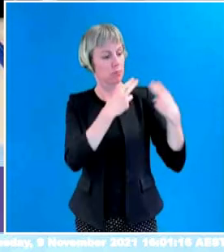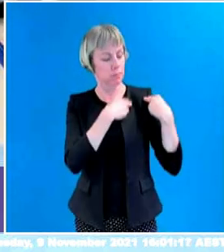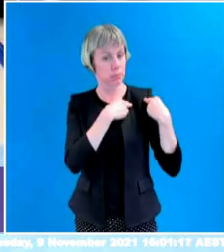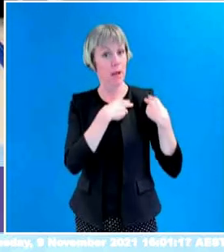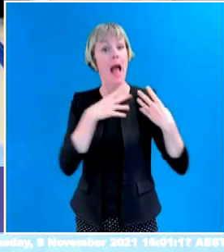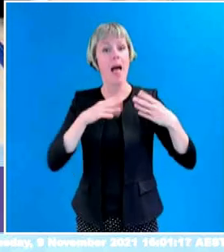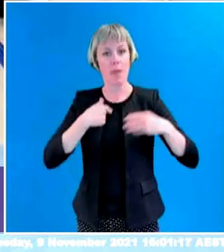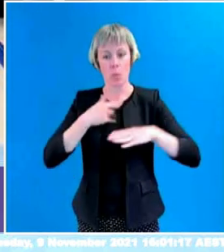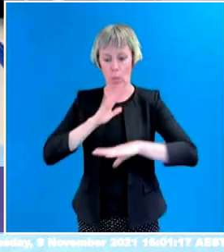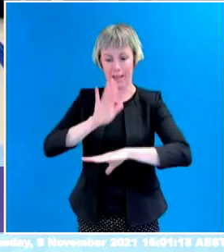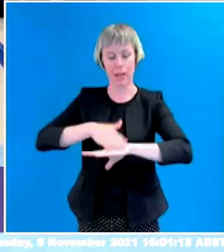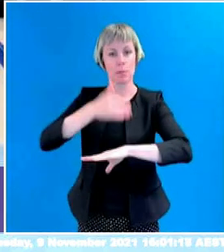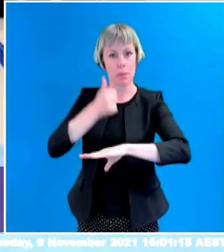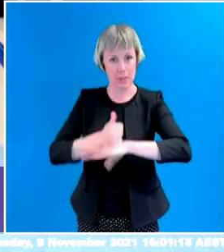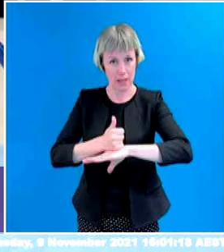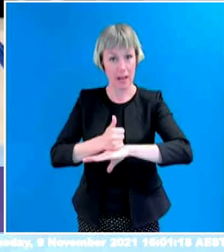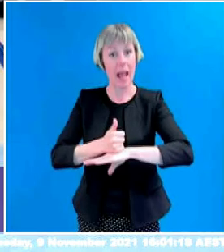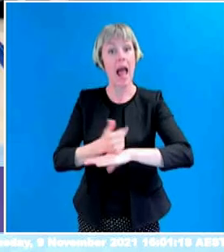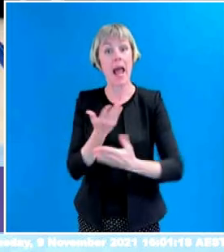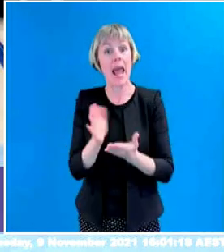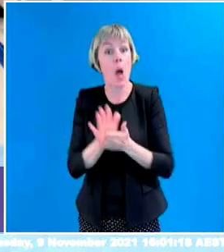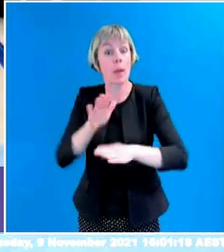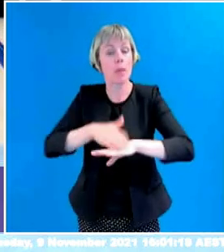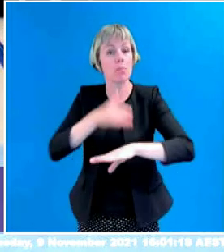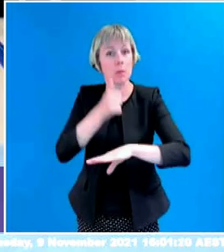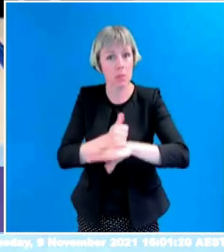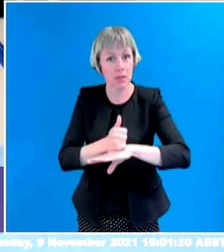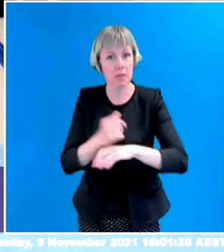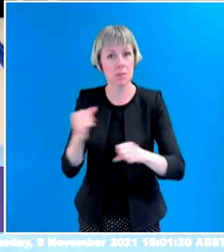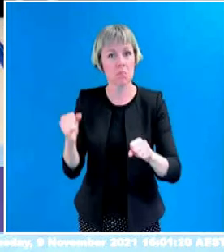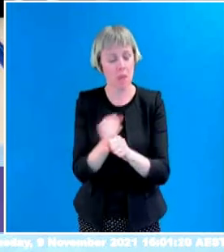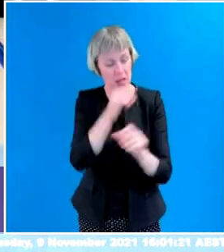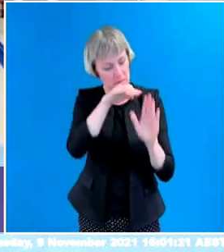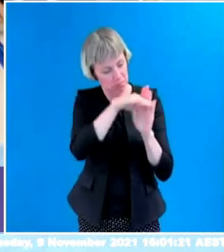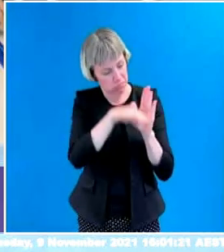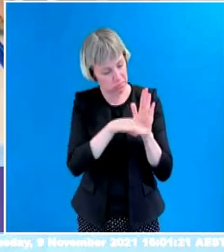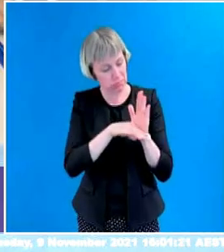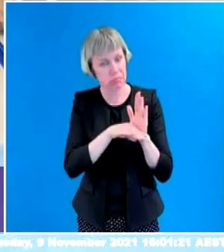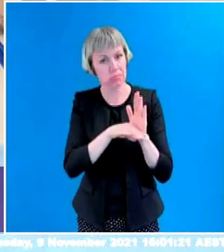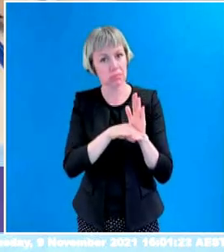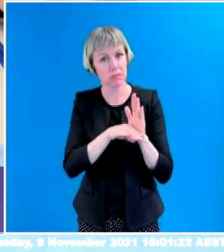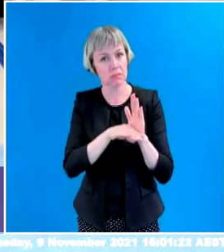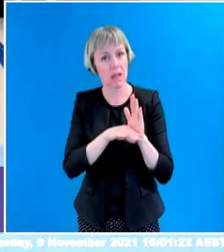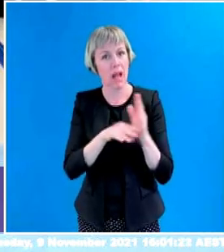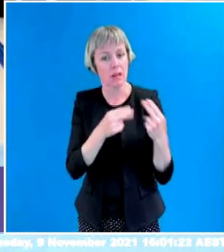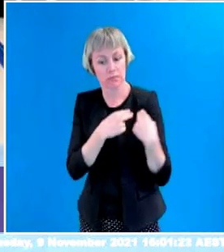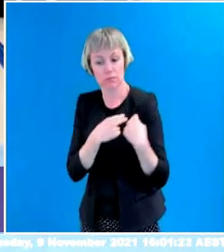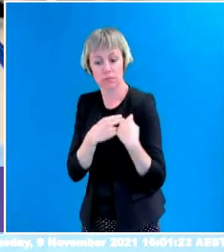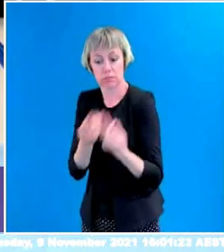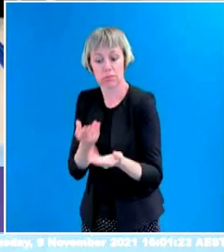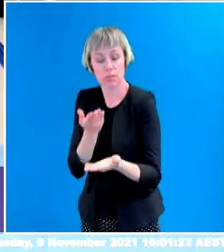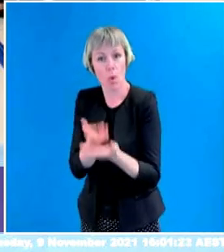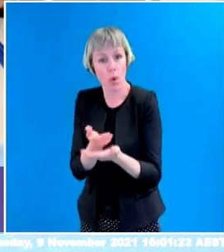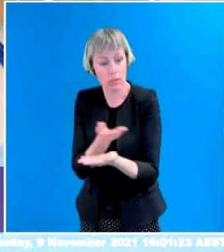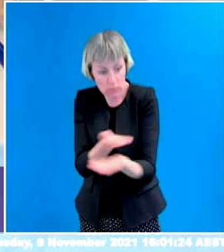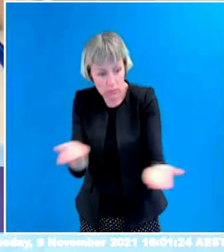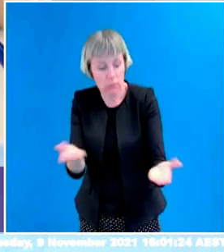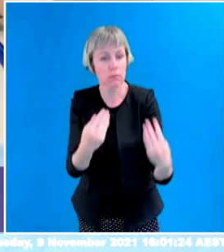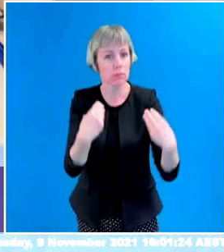involve imposing obligations or duties on corporations and others.